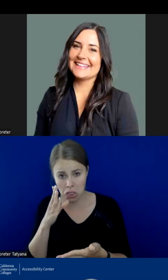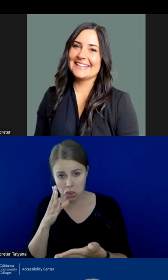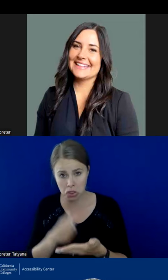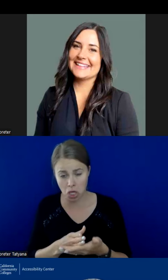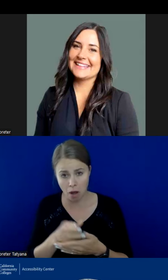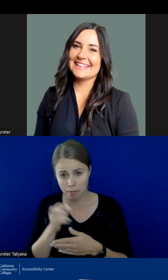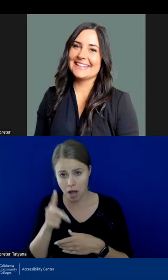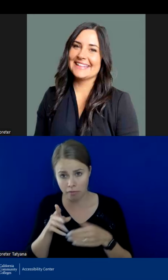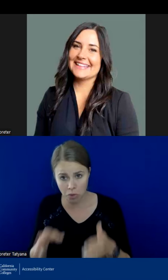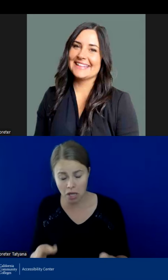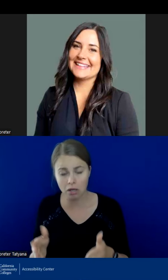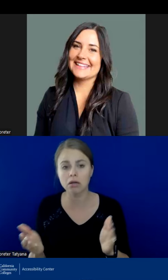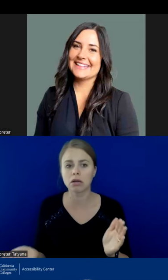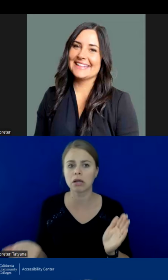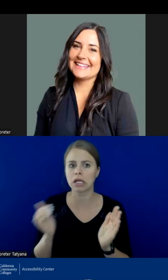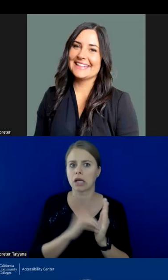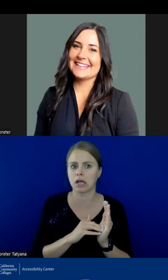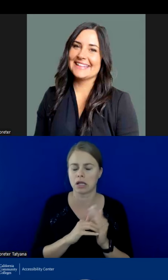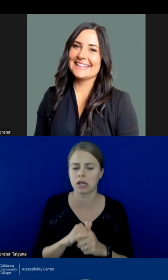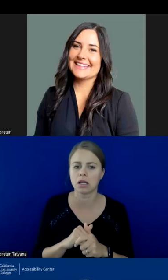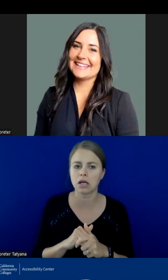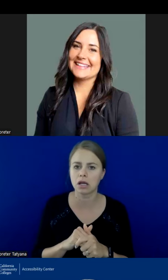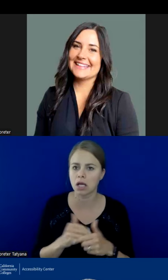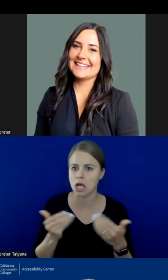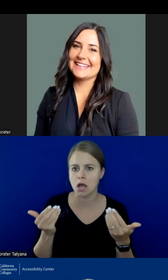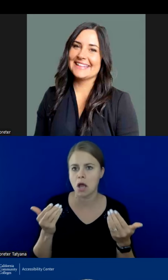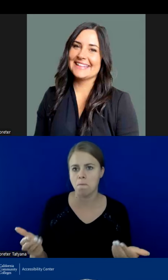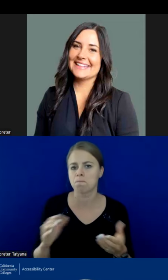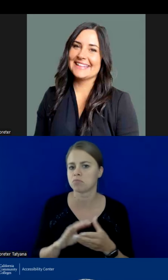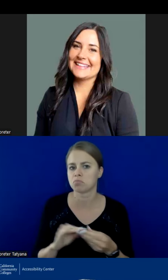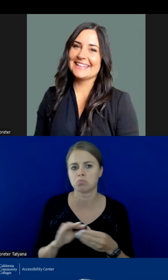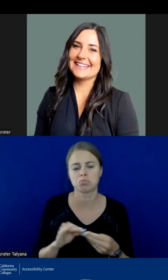Again, feel free to post in the chat how far you could go